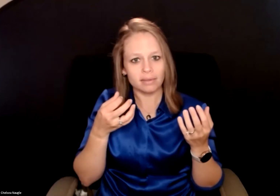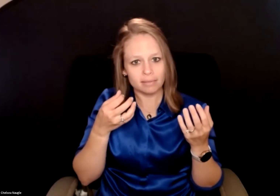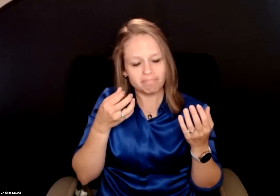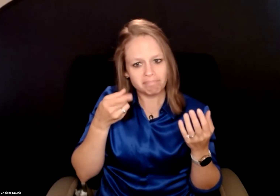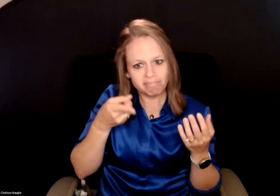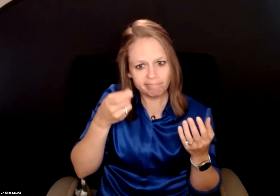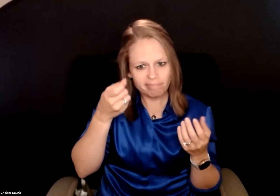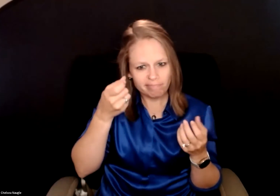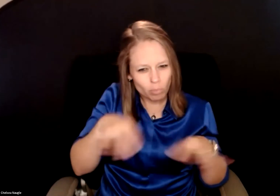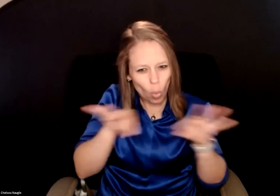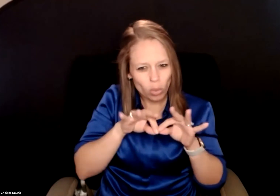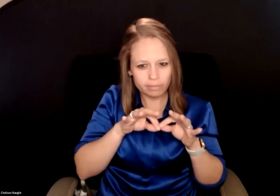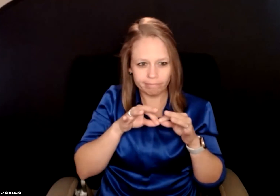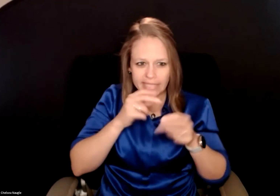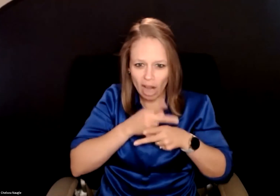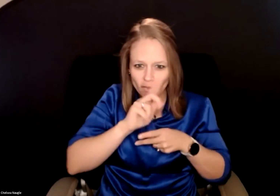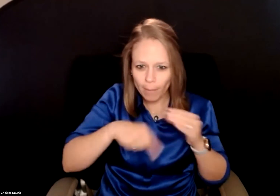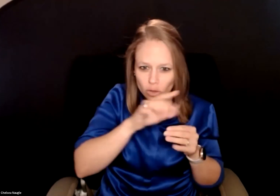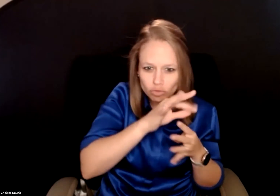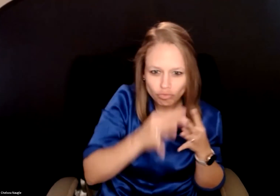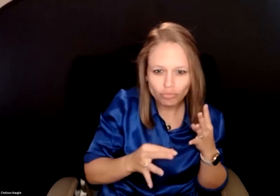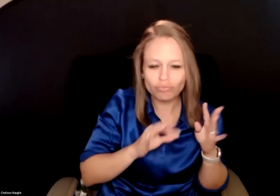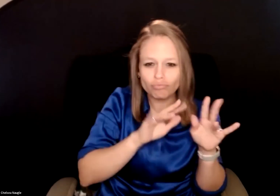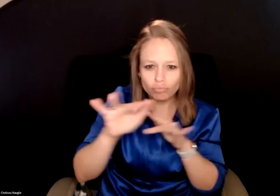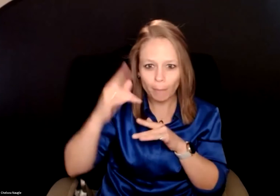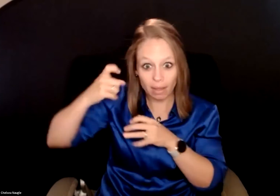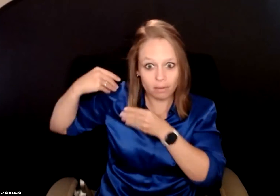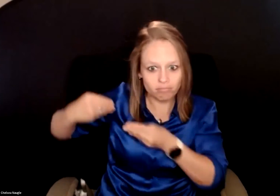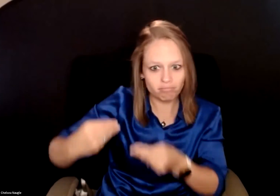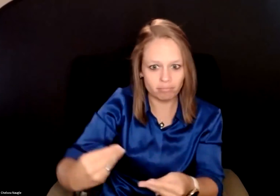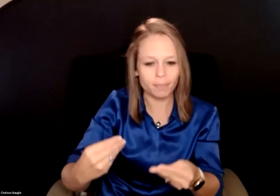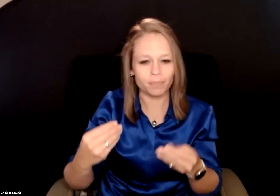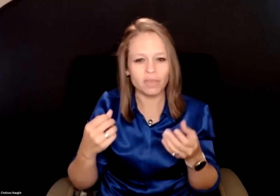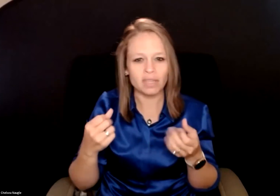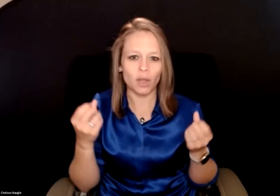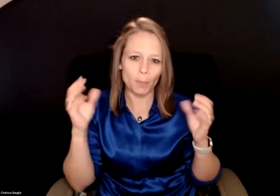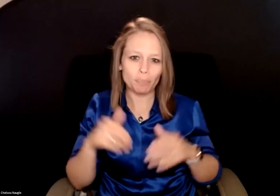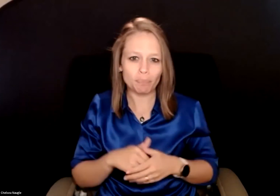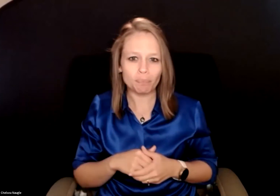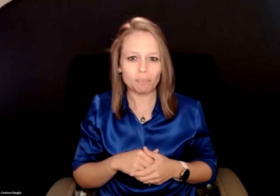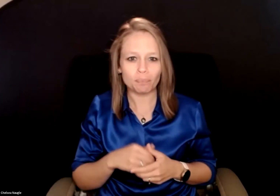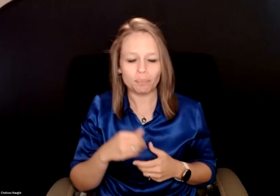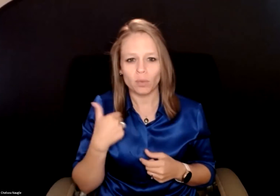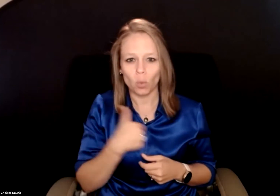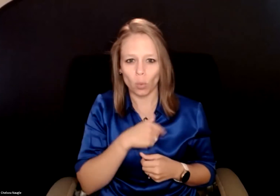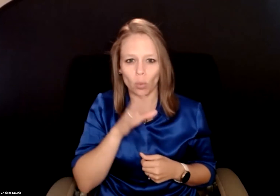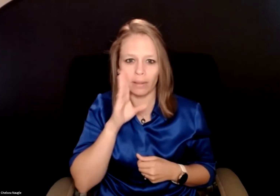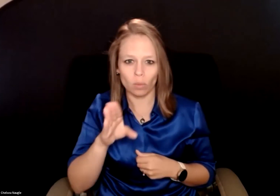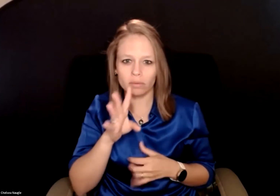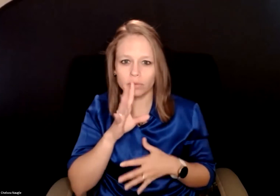We will talk about a question later on that will feed into that same content. I just wanted to talk about that.